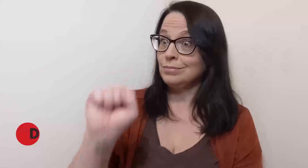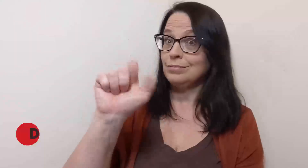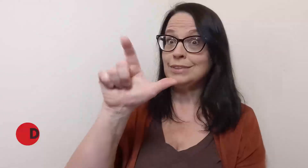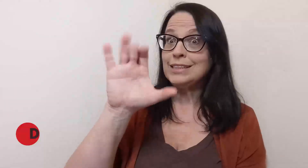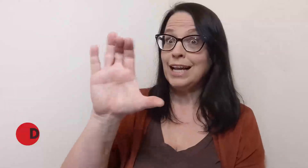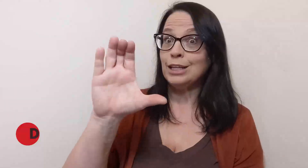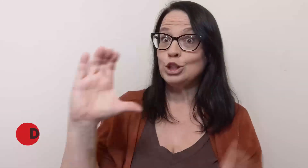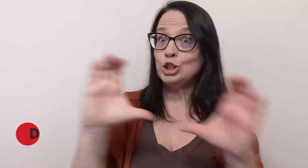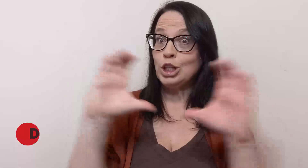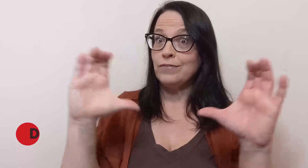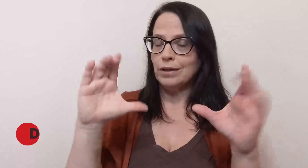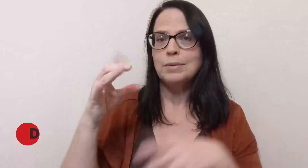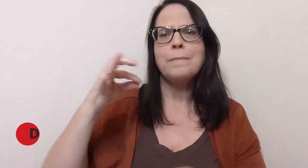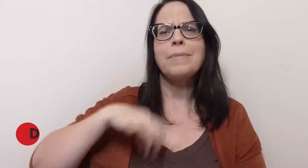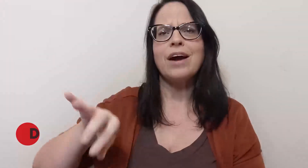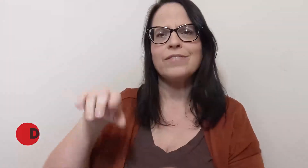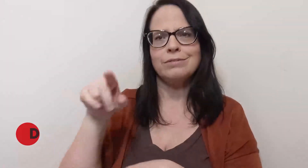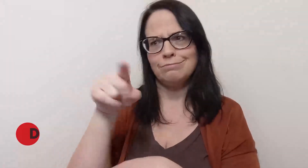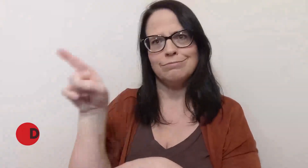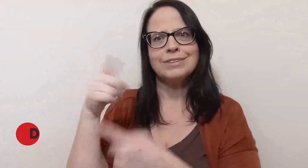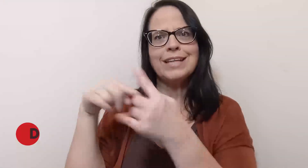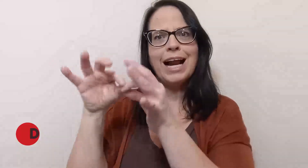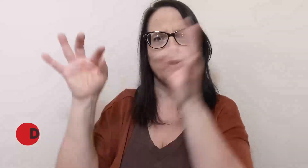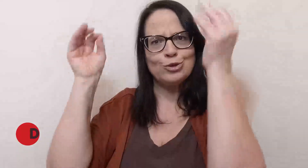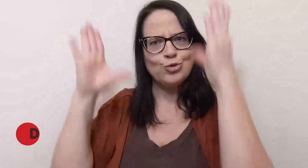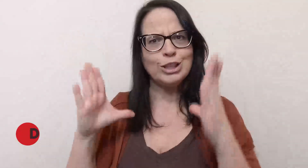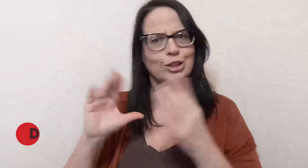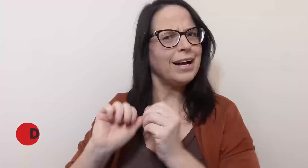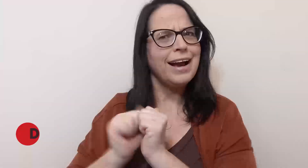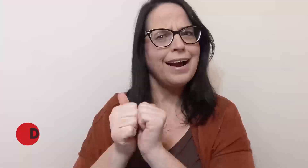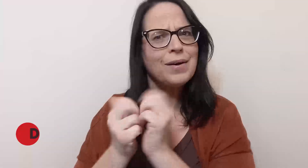[ROBYN]: How does the SLIC certification benefit sign language instructors?